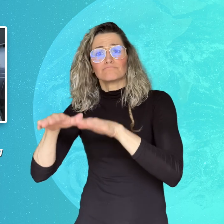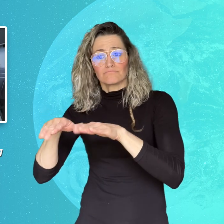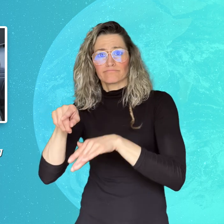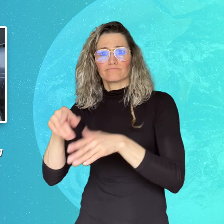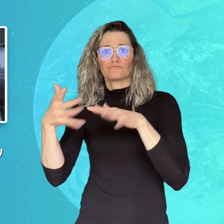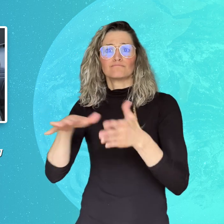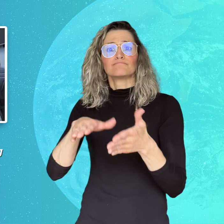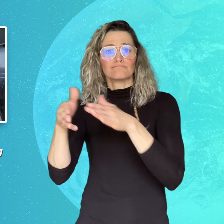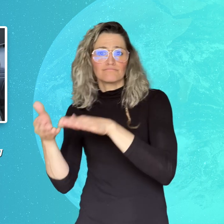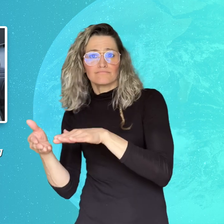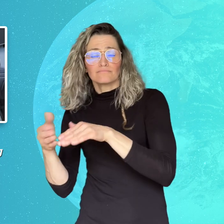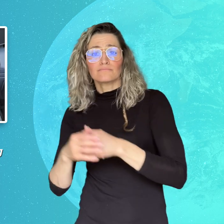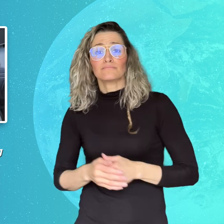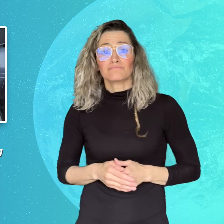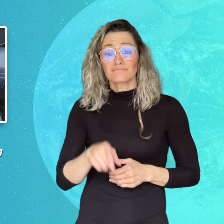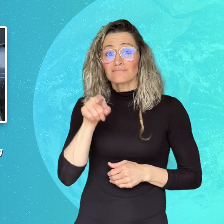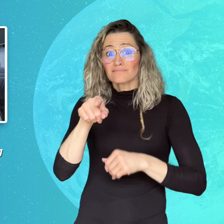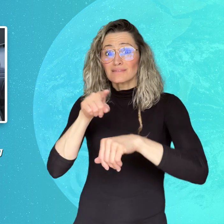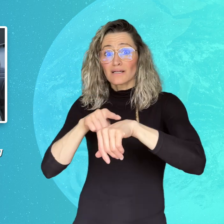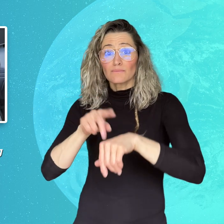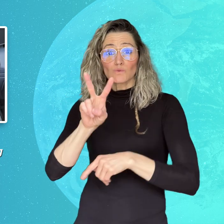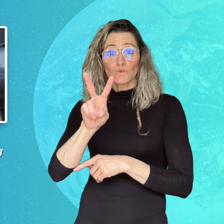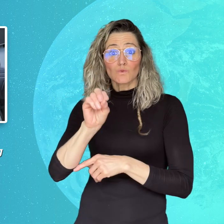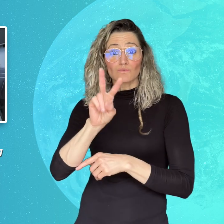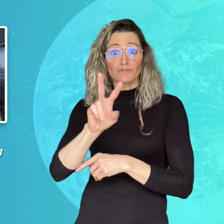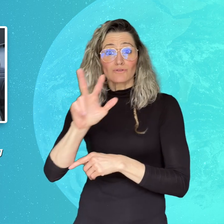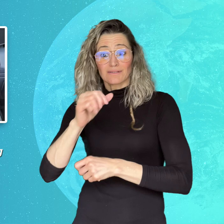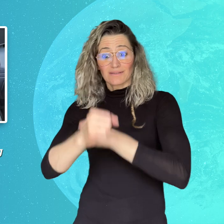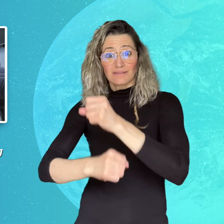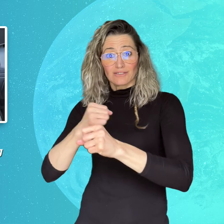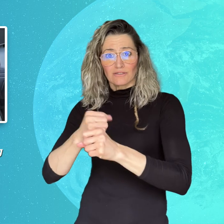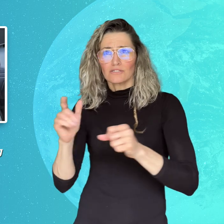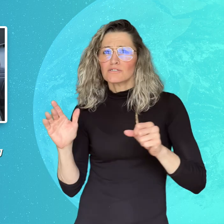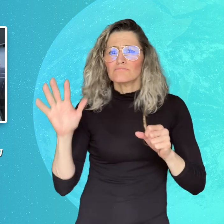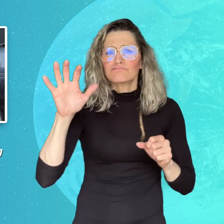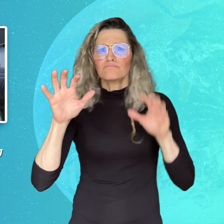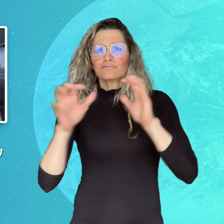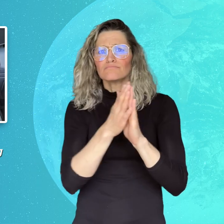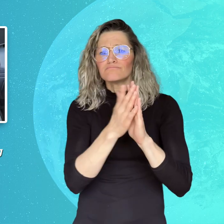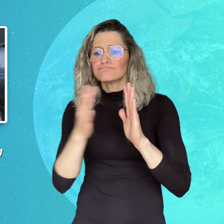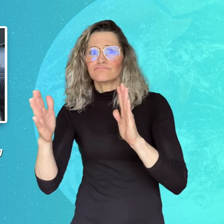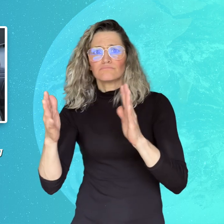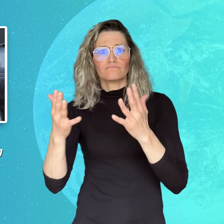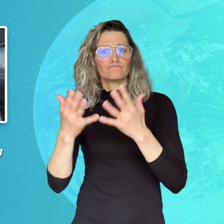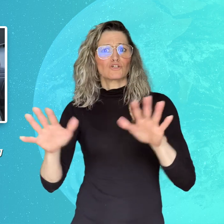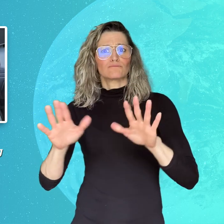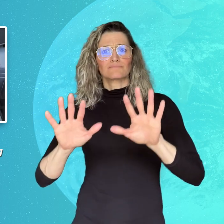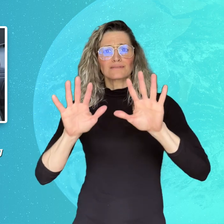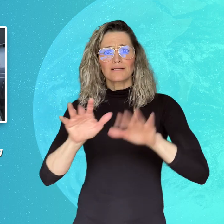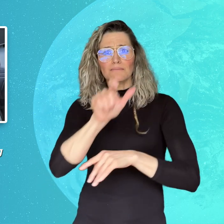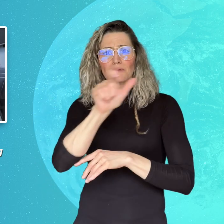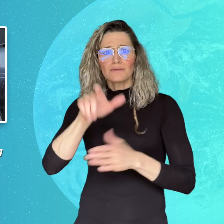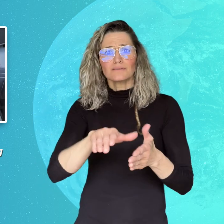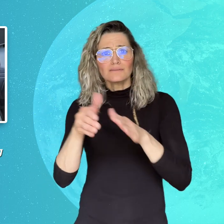more deaths are expected among the remaining missing climbers.